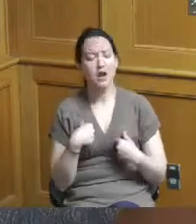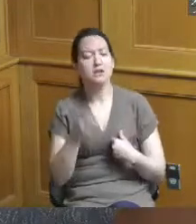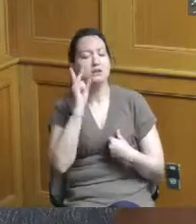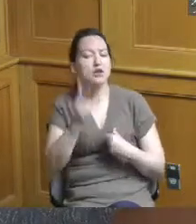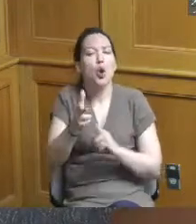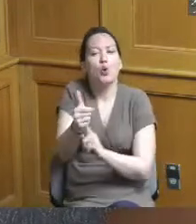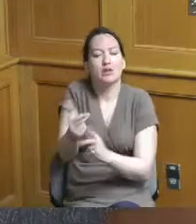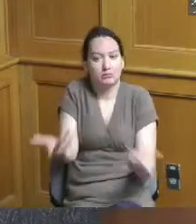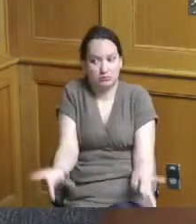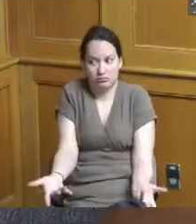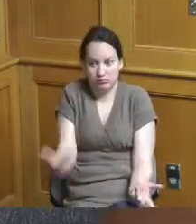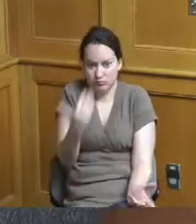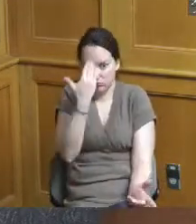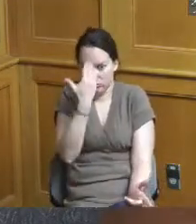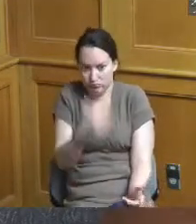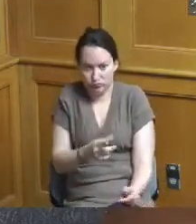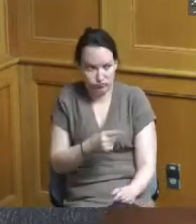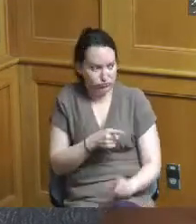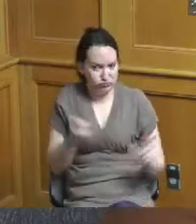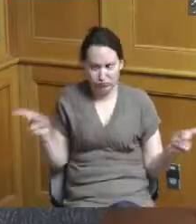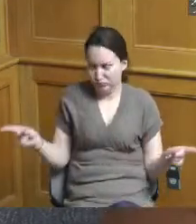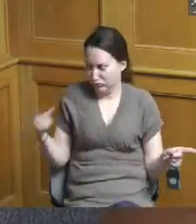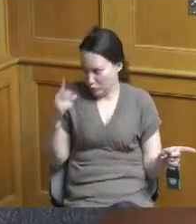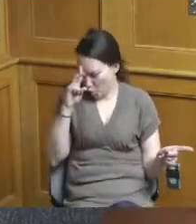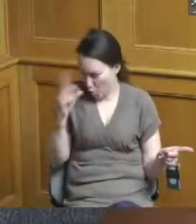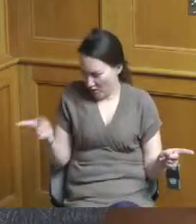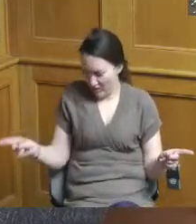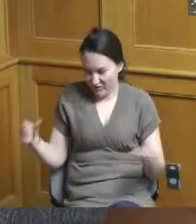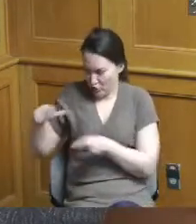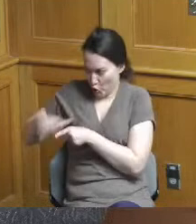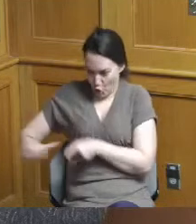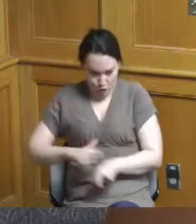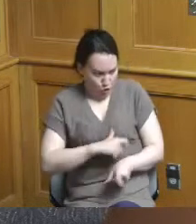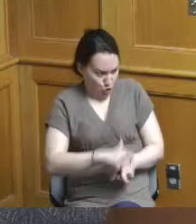where I don't know if the other two Commissioners have been called and asked them what do they want